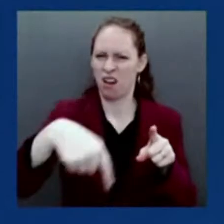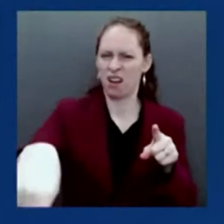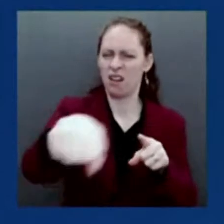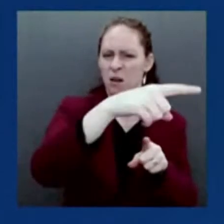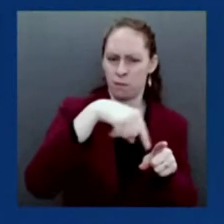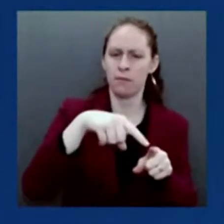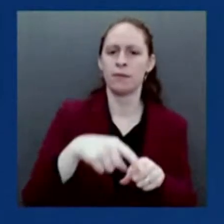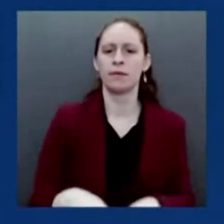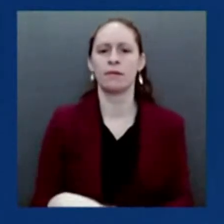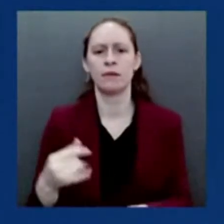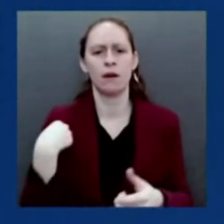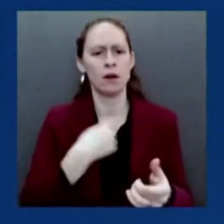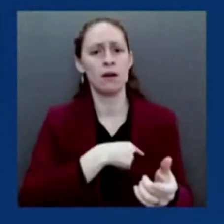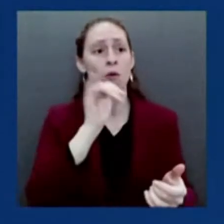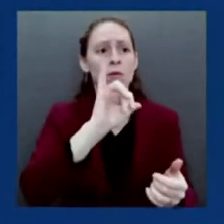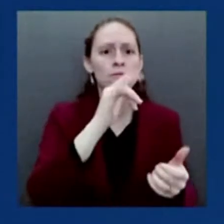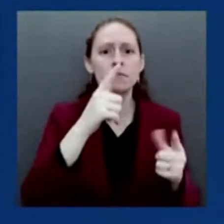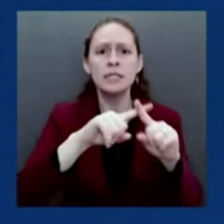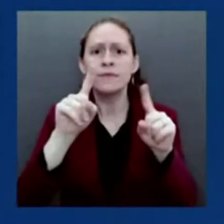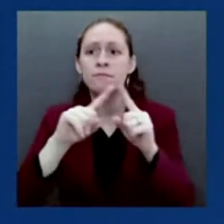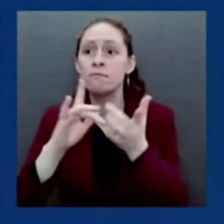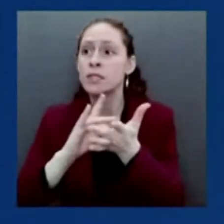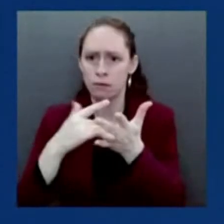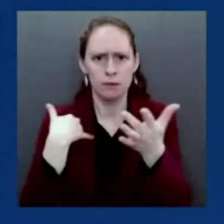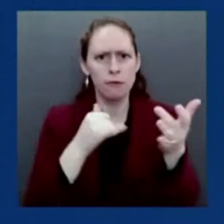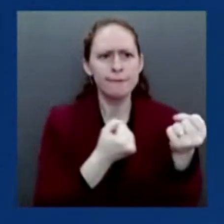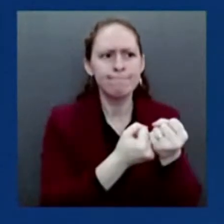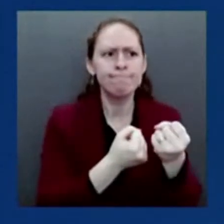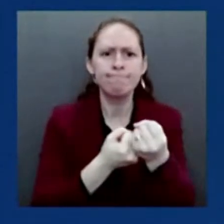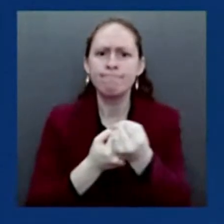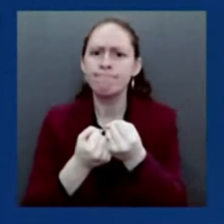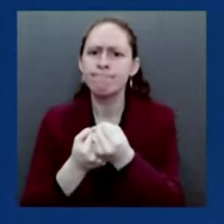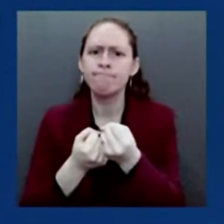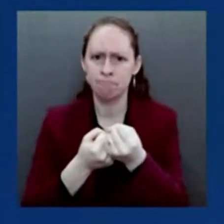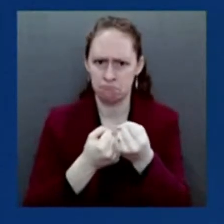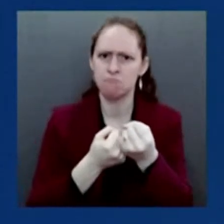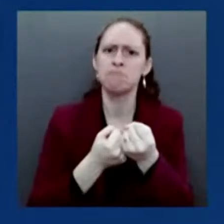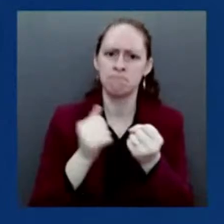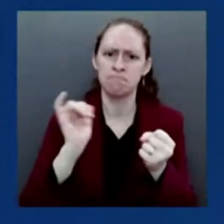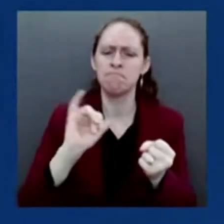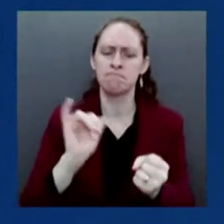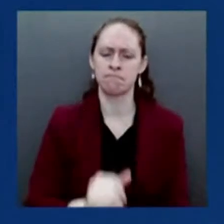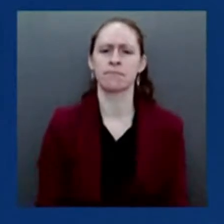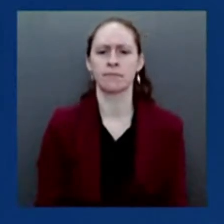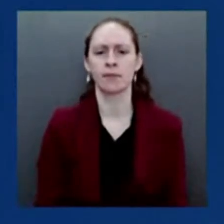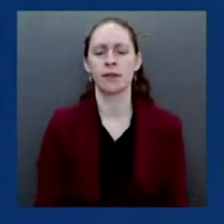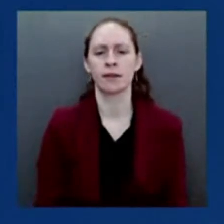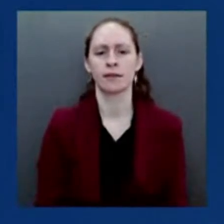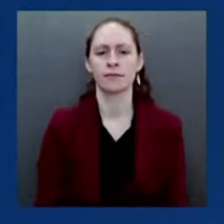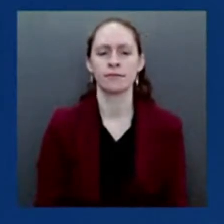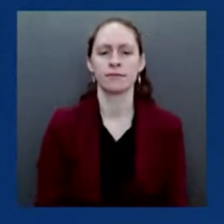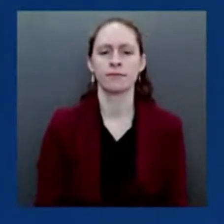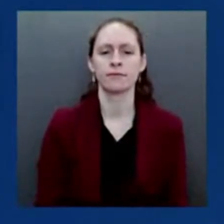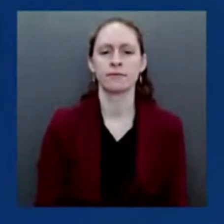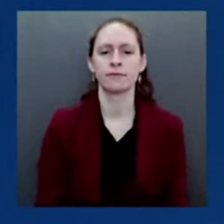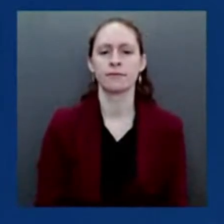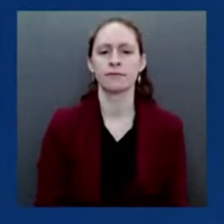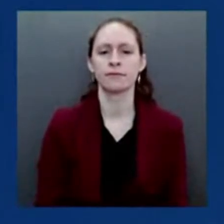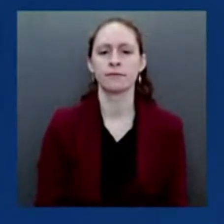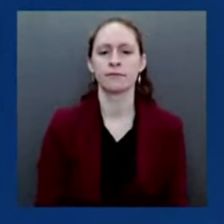WE ARE WORKING TO INCREASE OUR SUPPLY OF THOSE TREATMENTS AS WELL. JUST THIS WEEK WE HAD COMPLETED